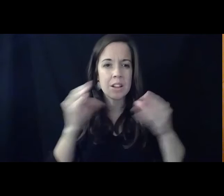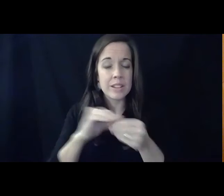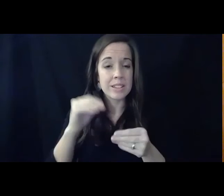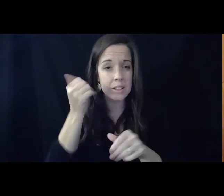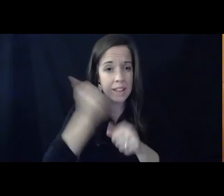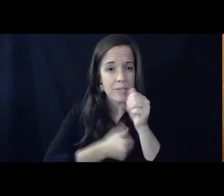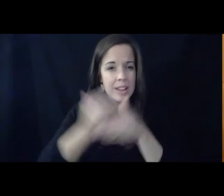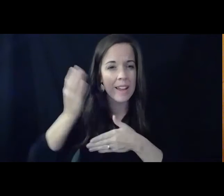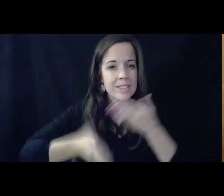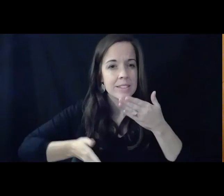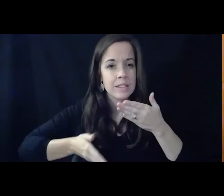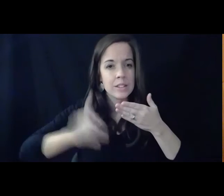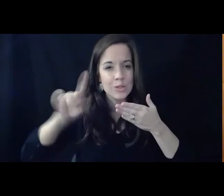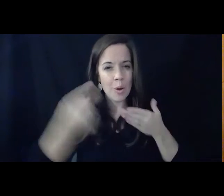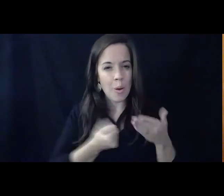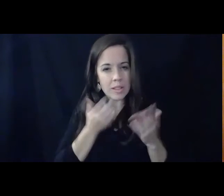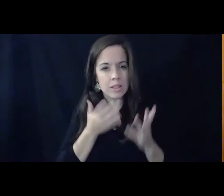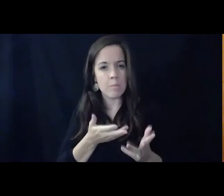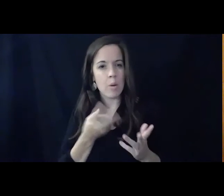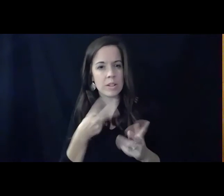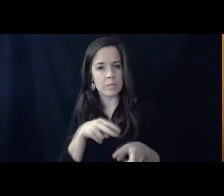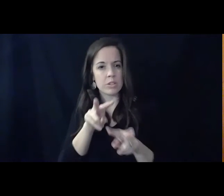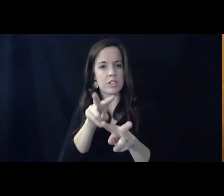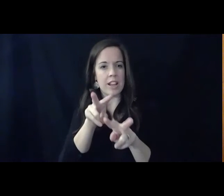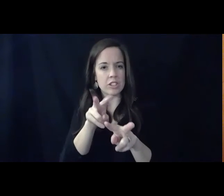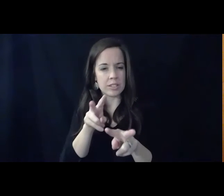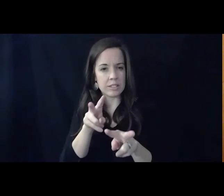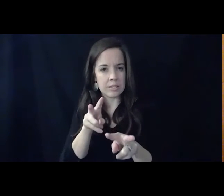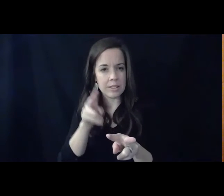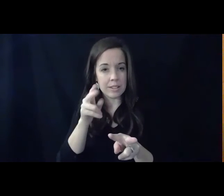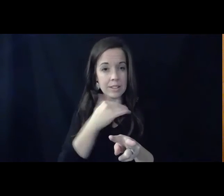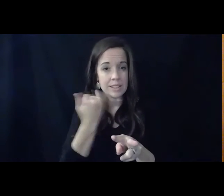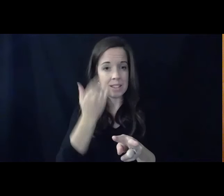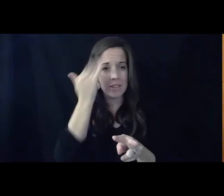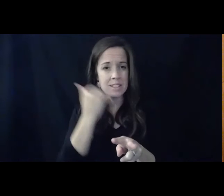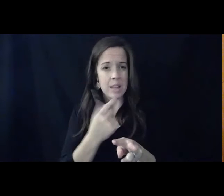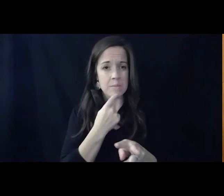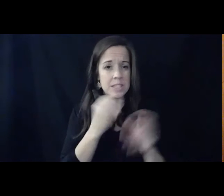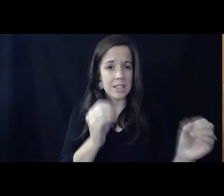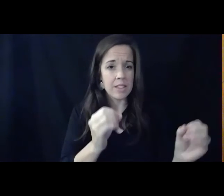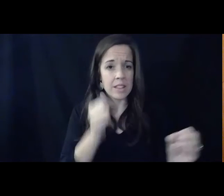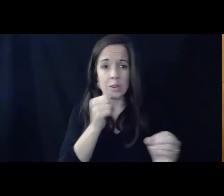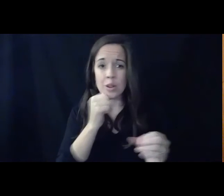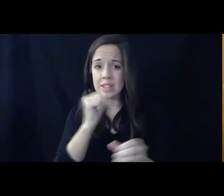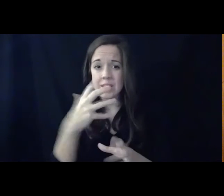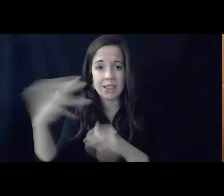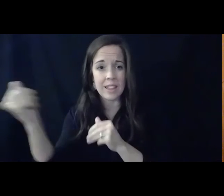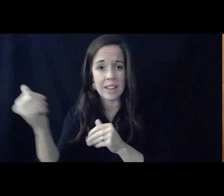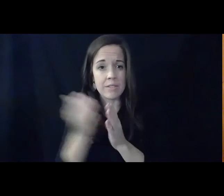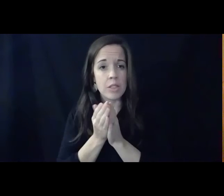This is only the poet’s projection. The severed head misses nothing, the girl doesn’t leave, the boat continues to sail safely.